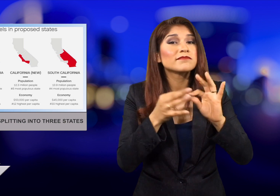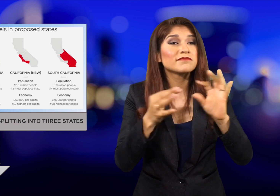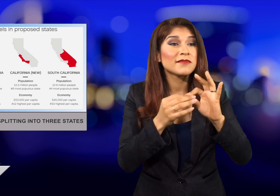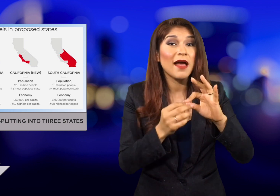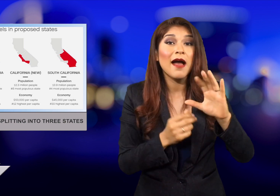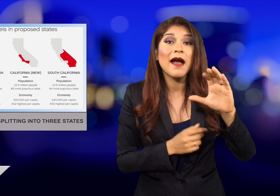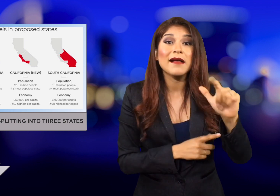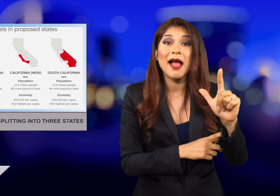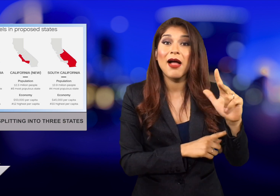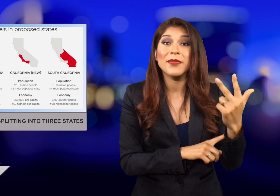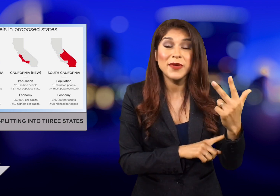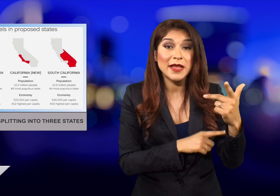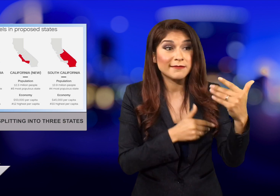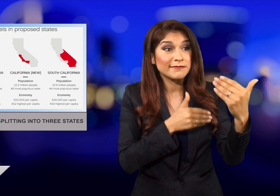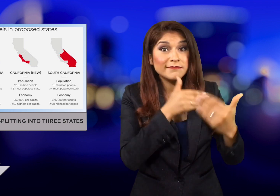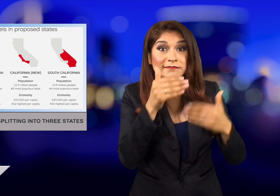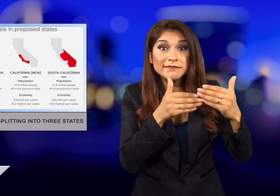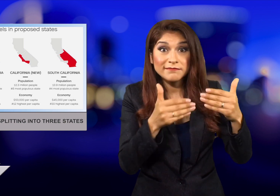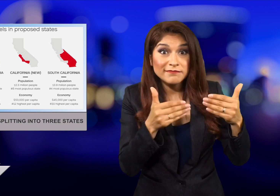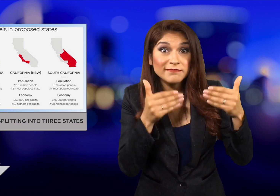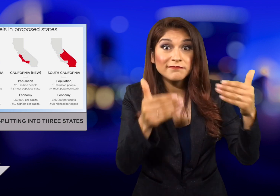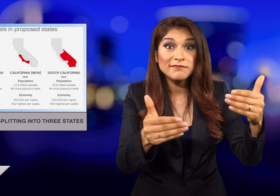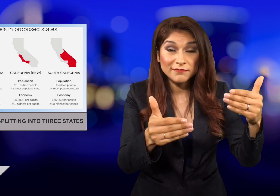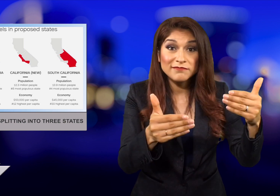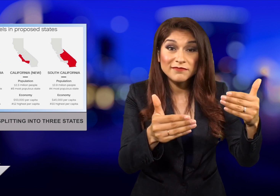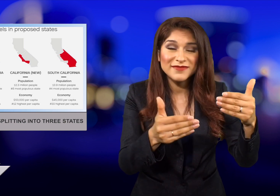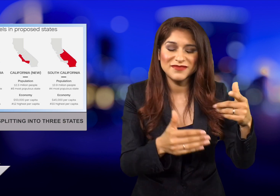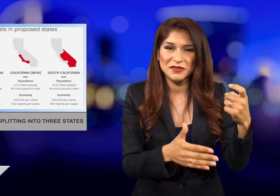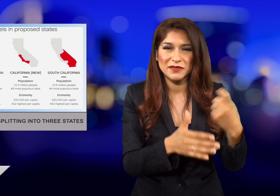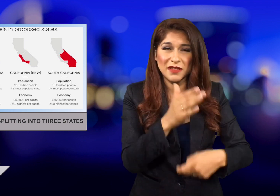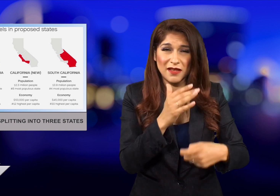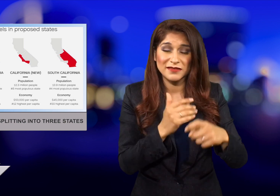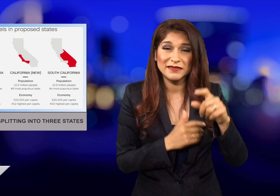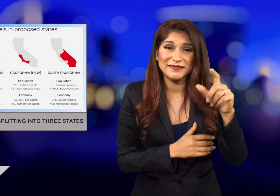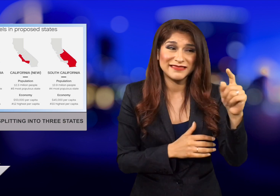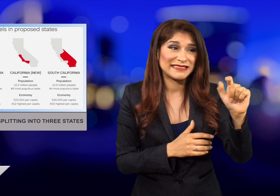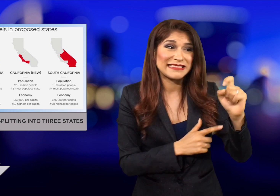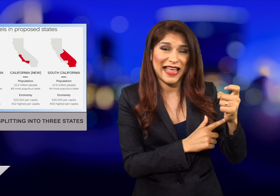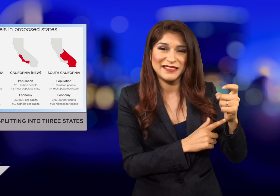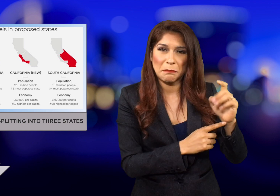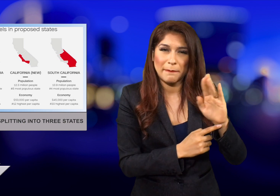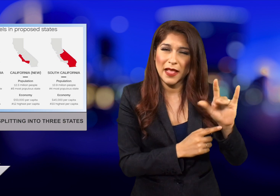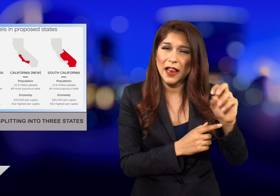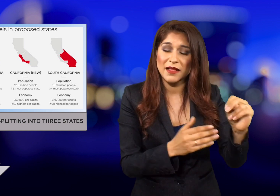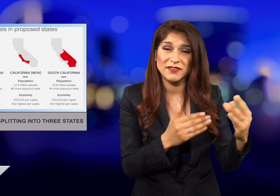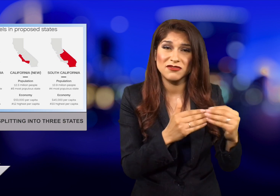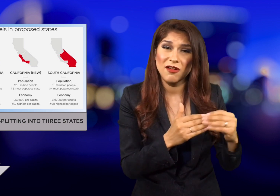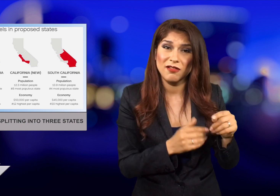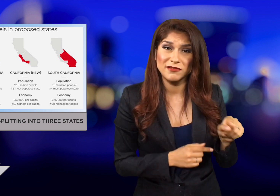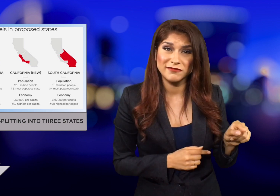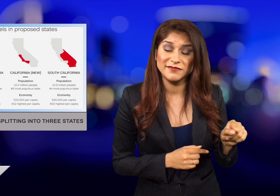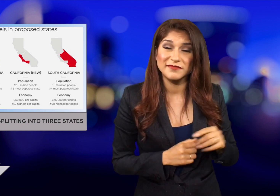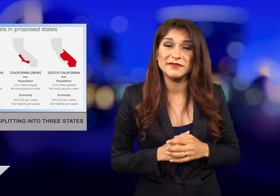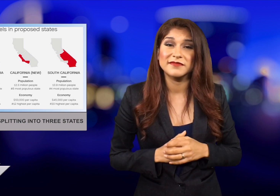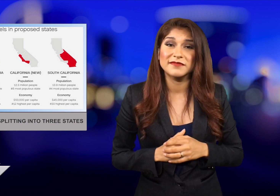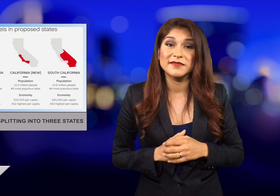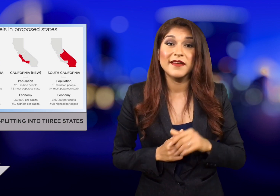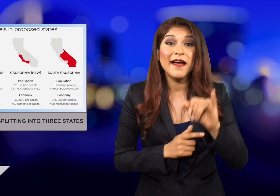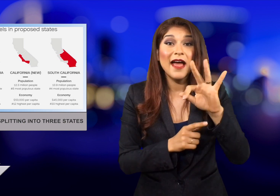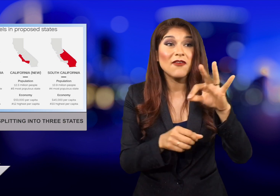Critics say "Cal 3" would cost the state billions in tax dollars.